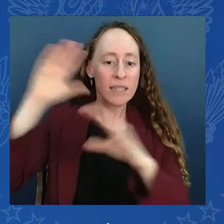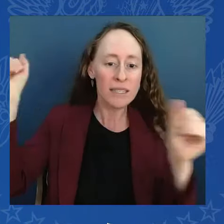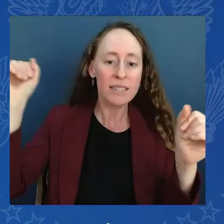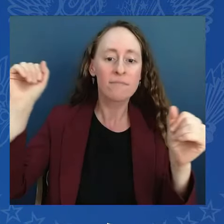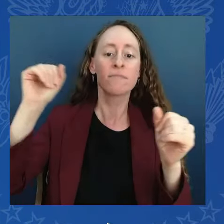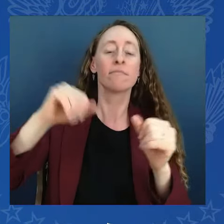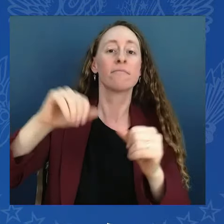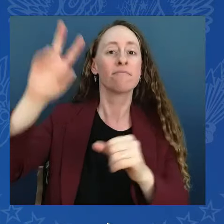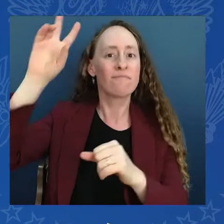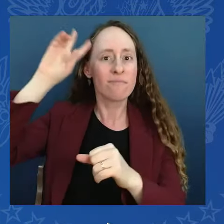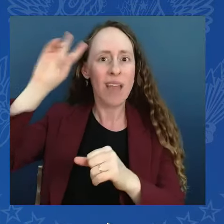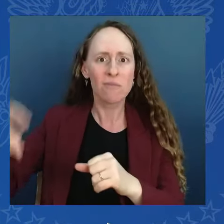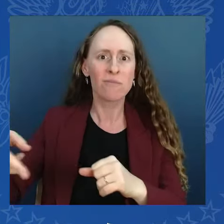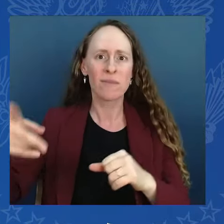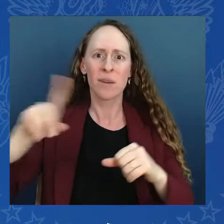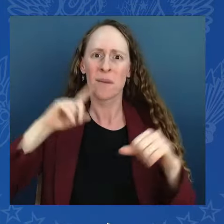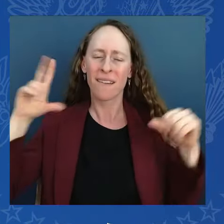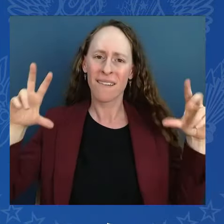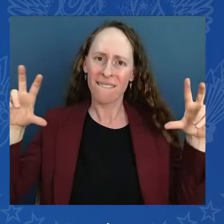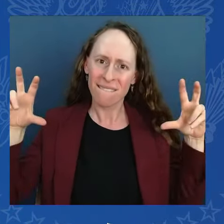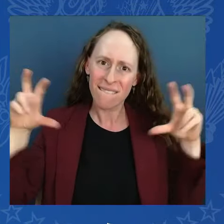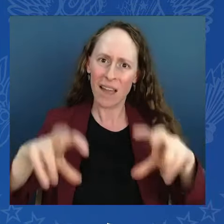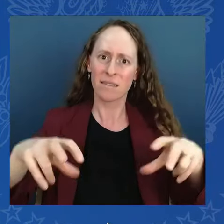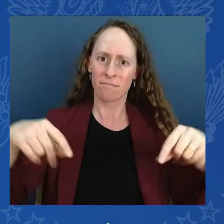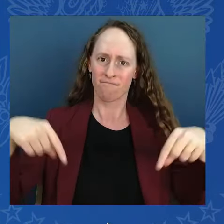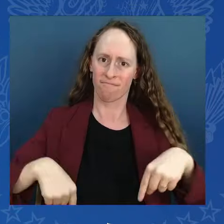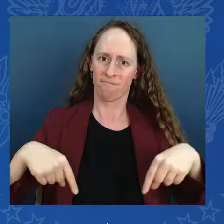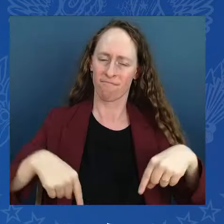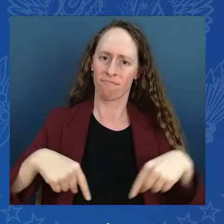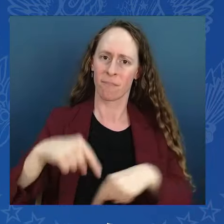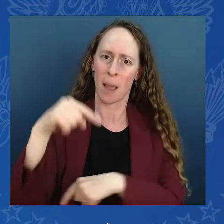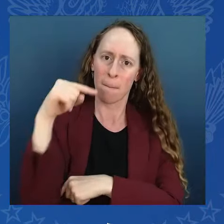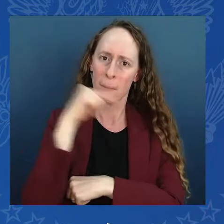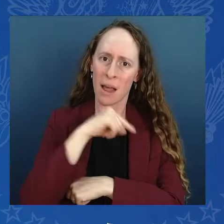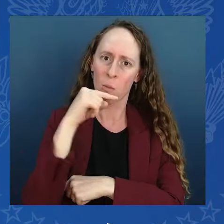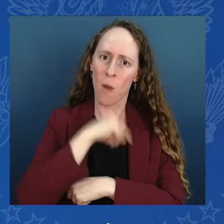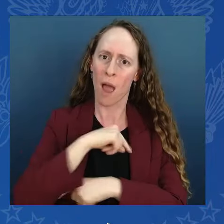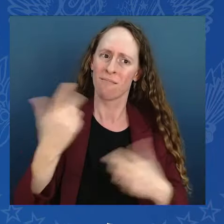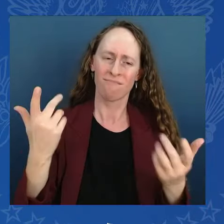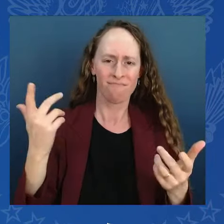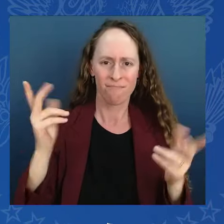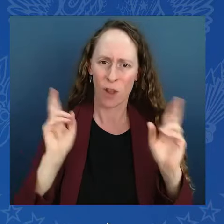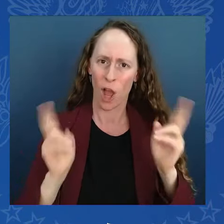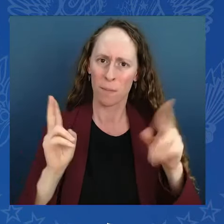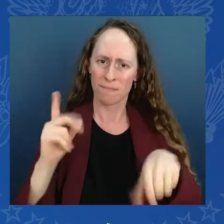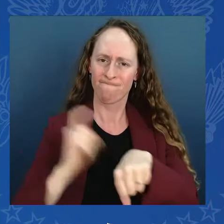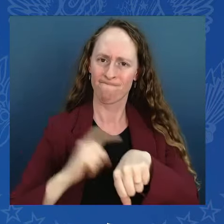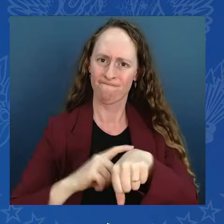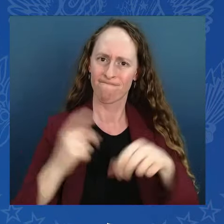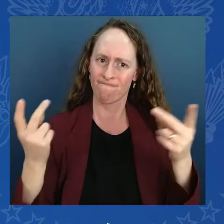to accelerate the lead pipe removal, helping us create more job opportunities and my union brothers and sisters